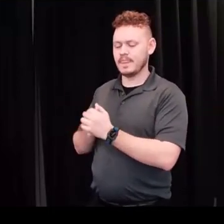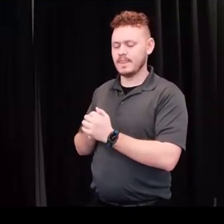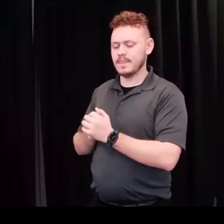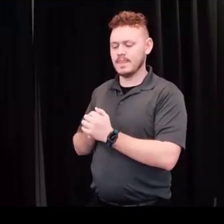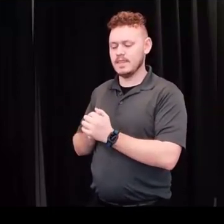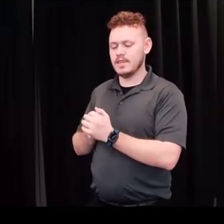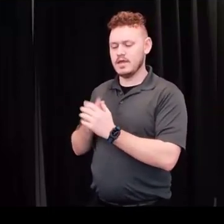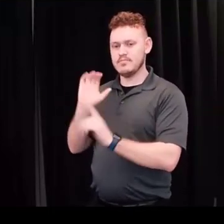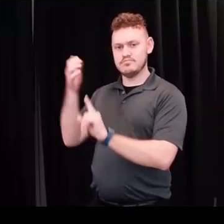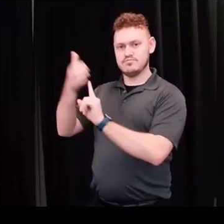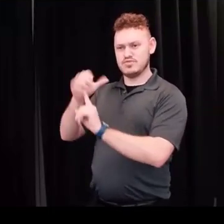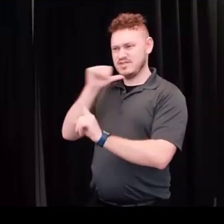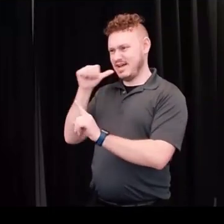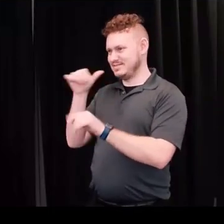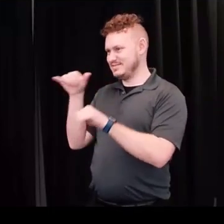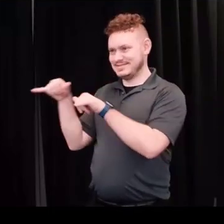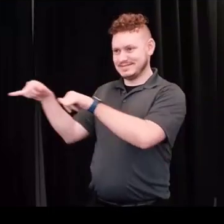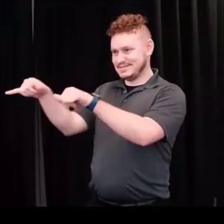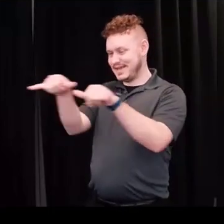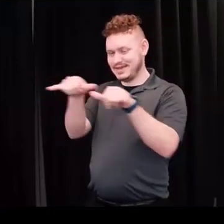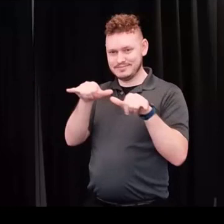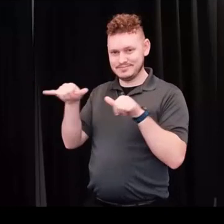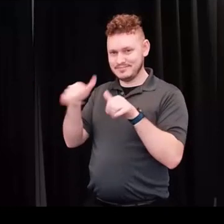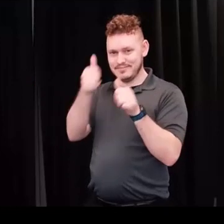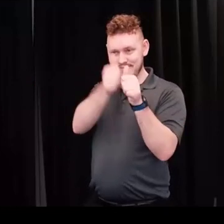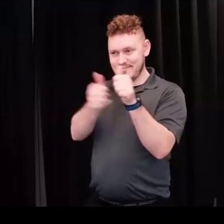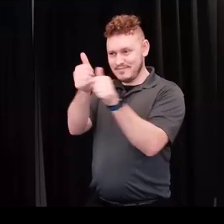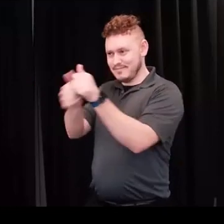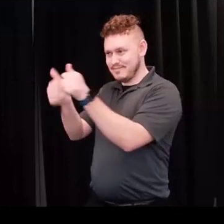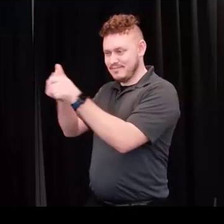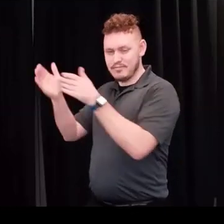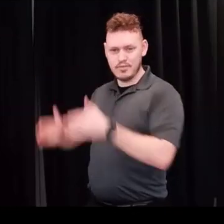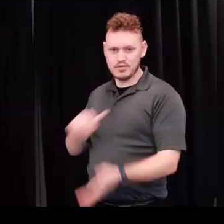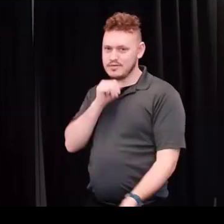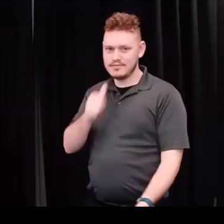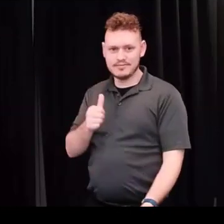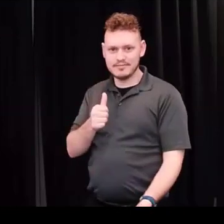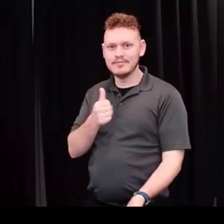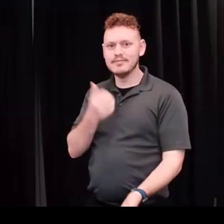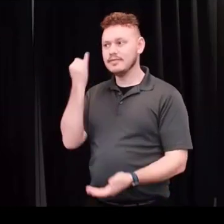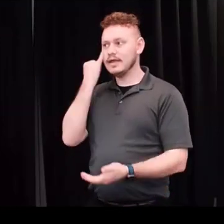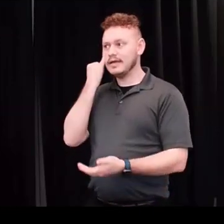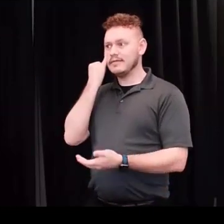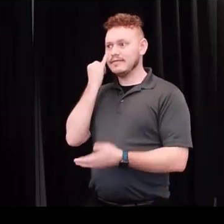aren't going to be the same for each individual. Even if it's individual that has the exact,